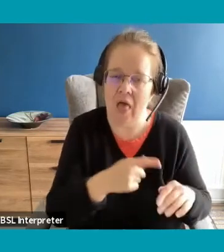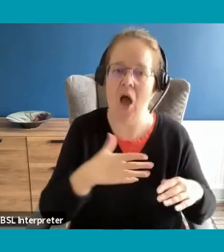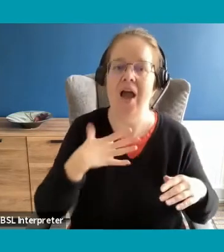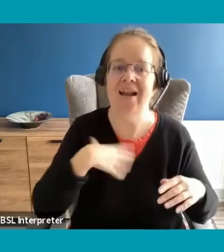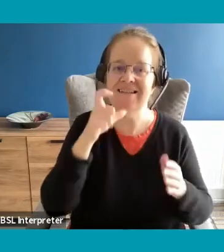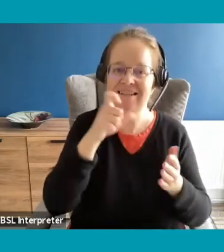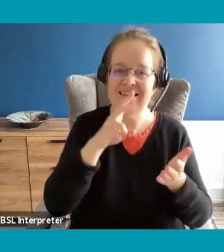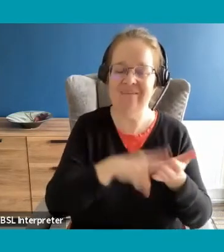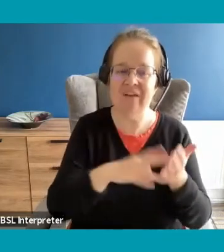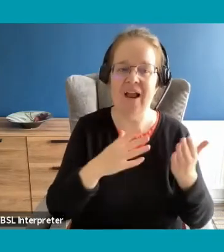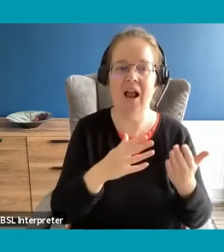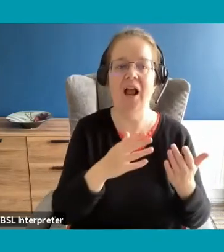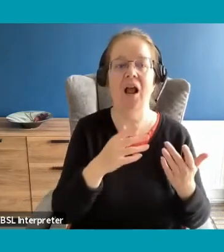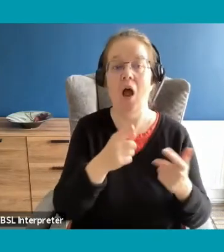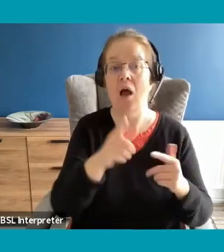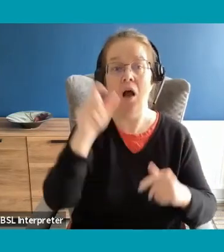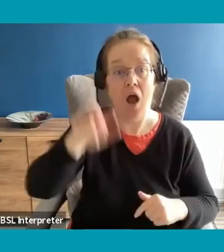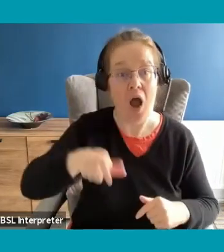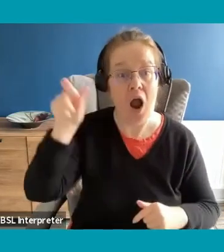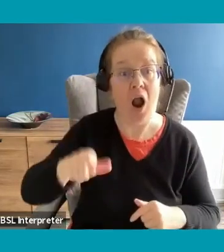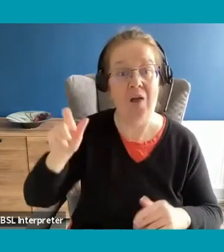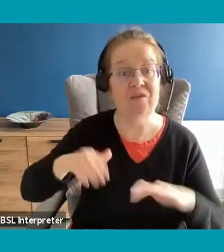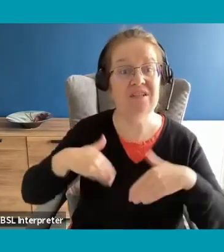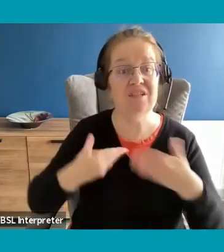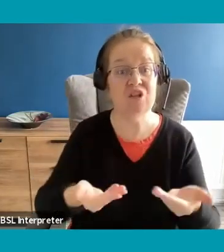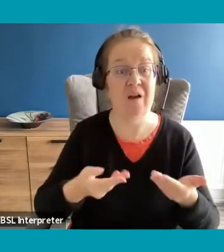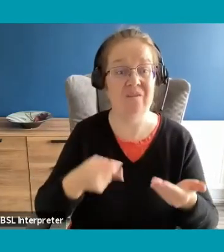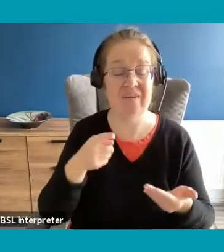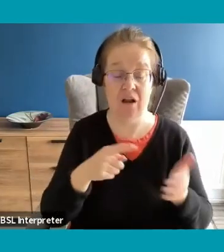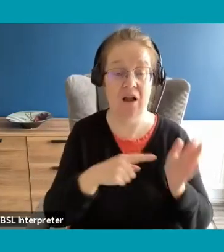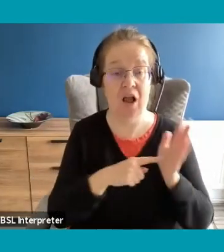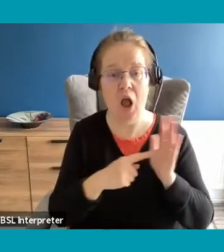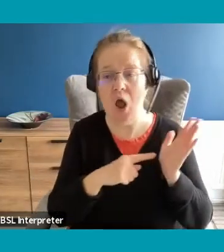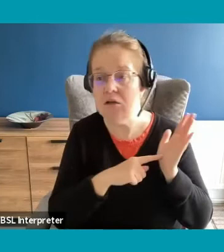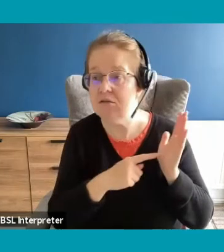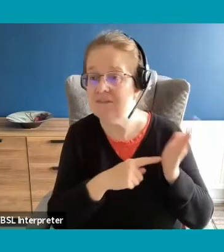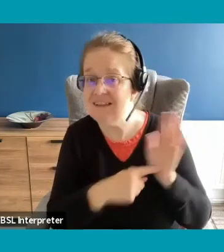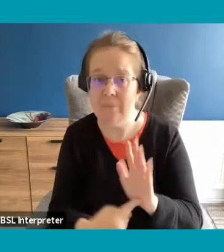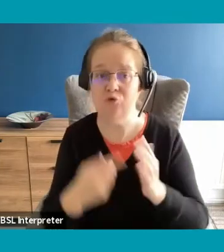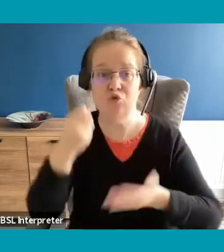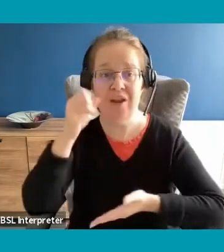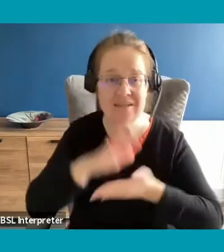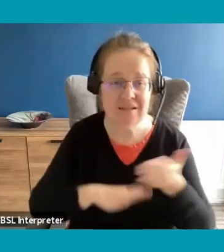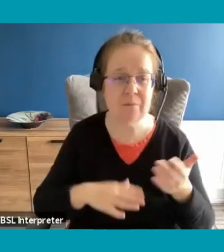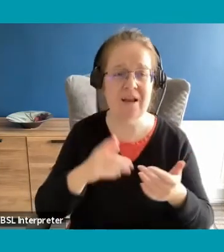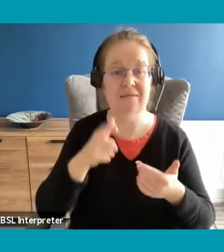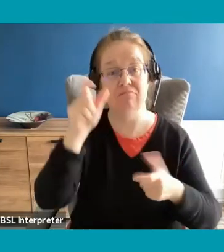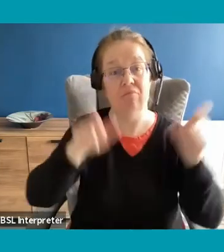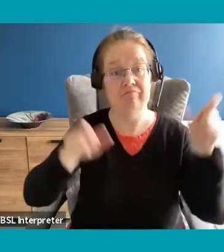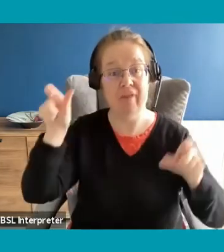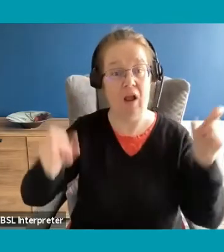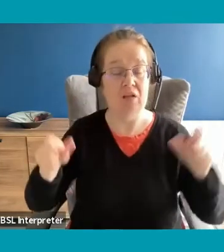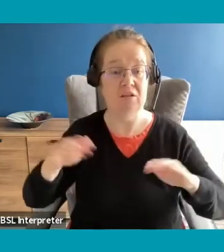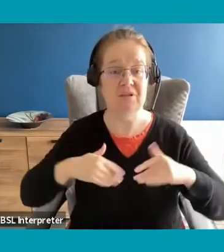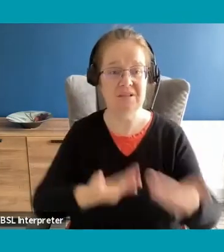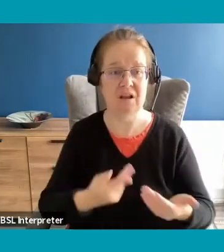customer service examples of customer service or demonstratable experience. About customer services and you've been a customer service